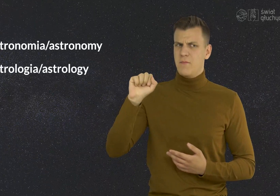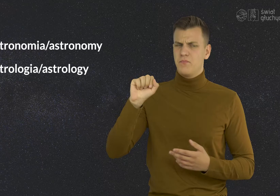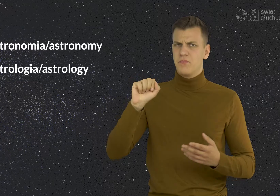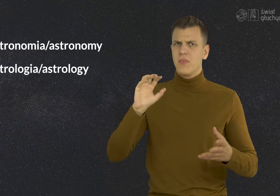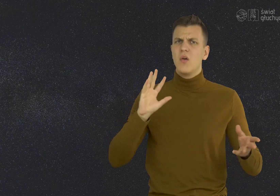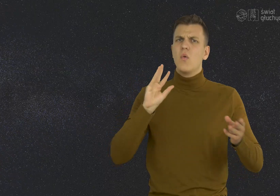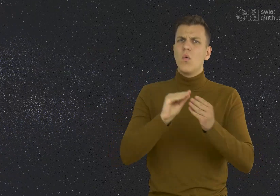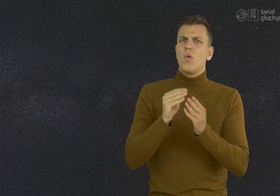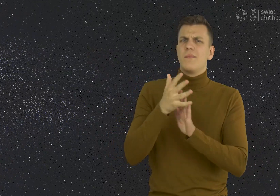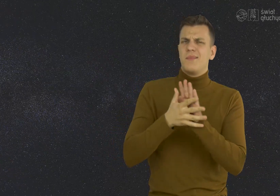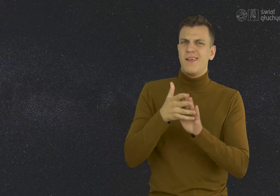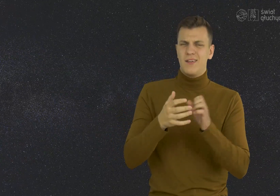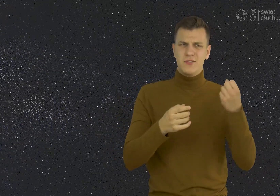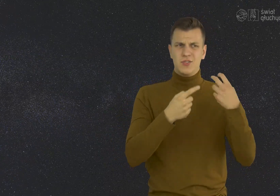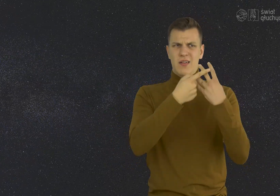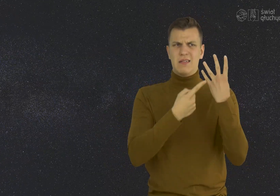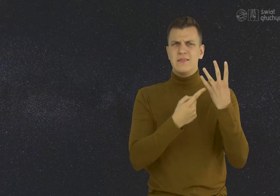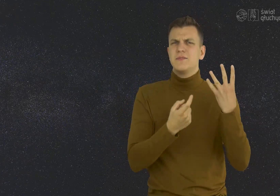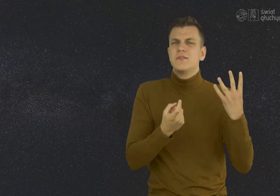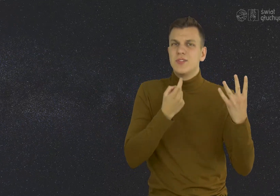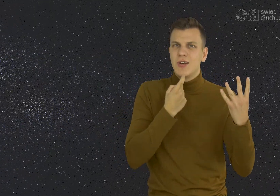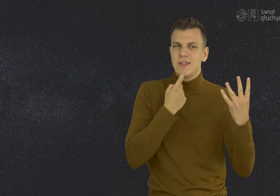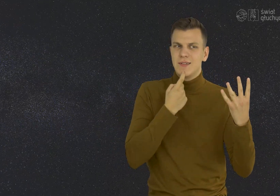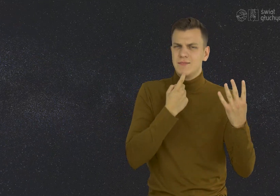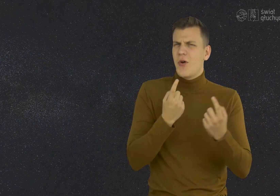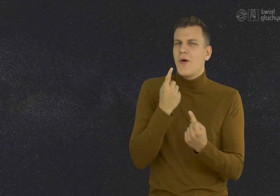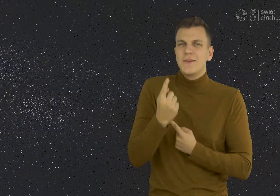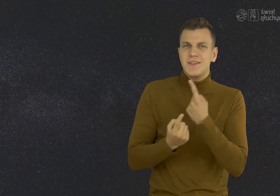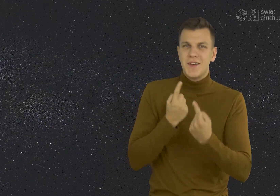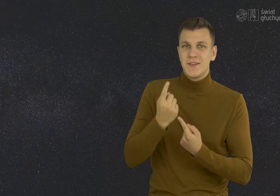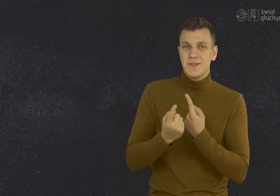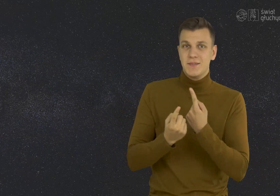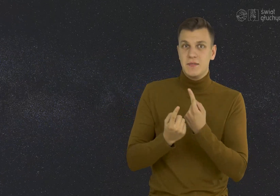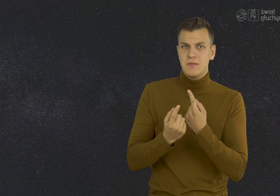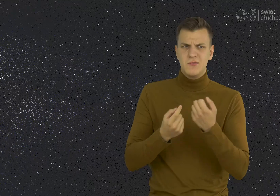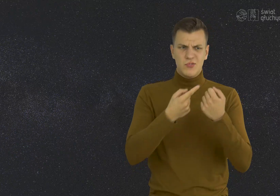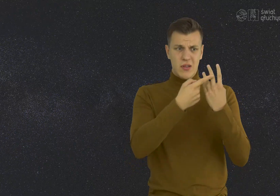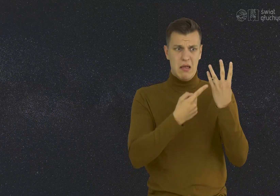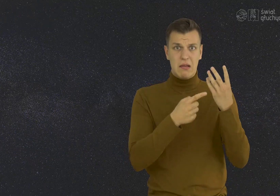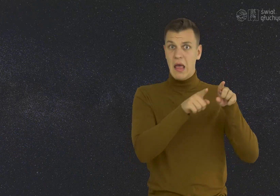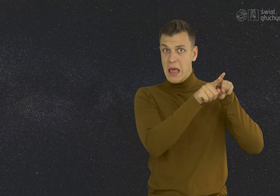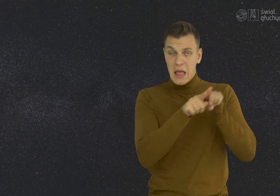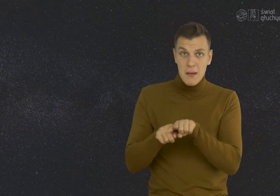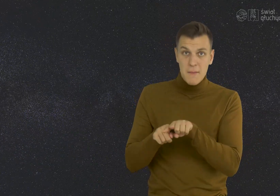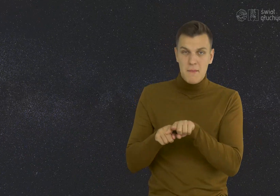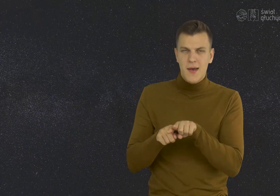What do these terms mean? Is the meaning of these words the same?